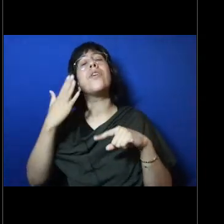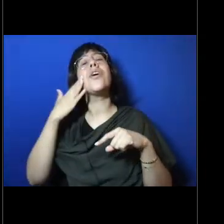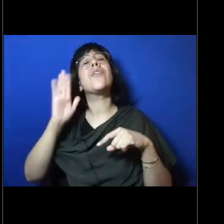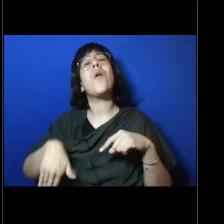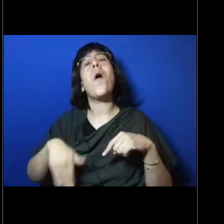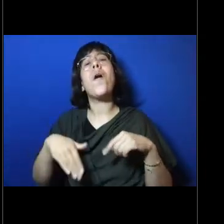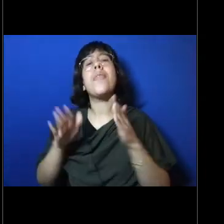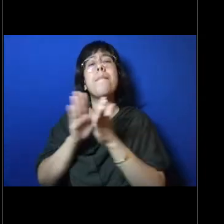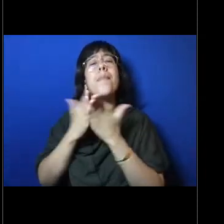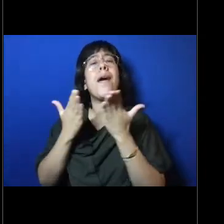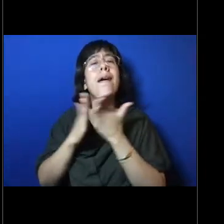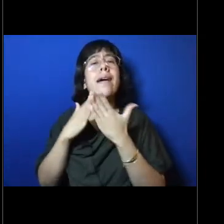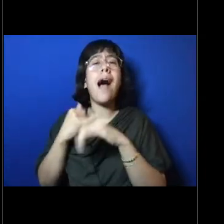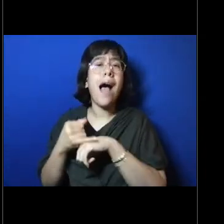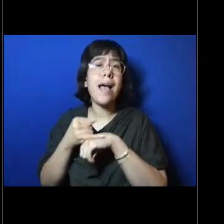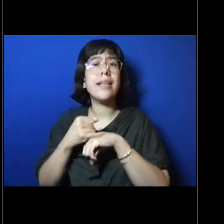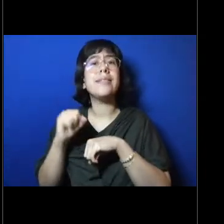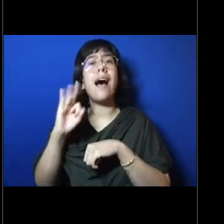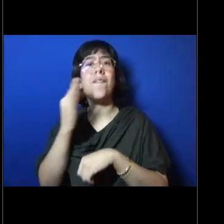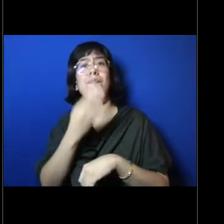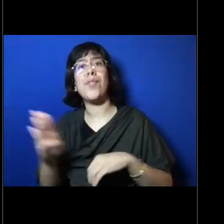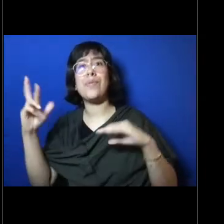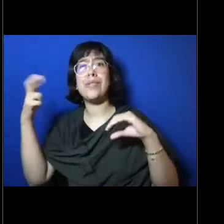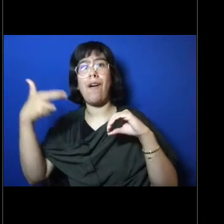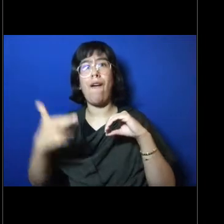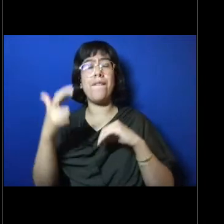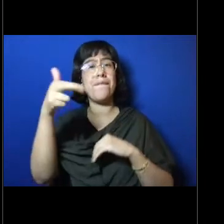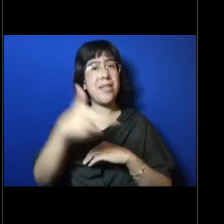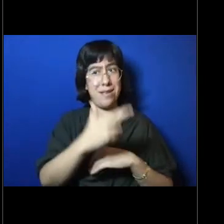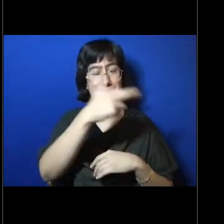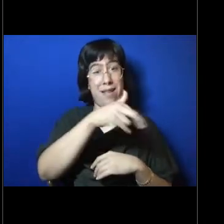this is the Island that, that book is based on. Now, if you haven't read the book